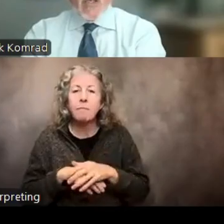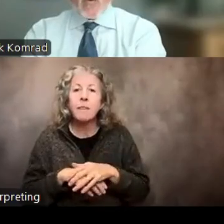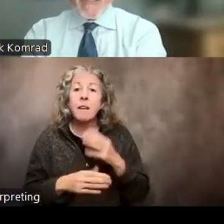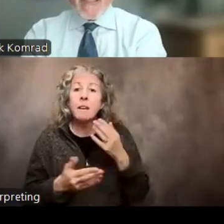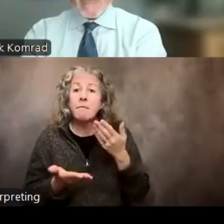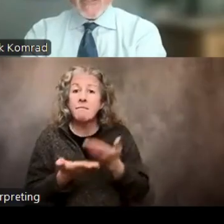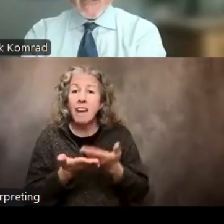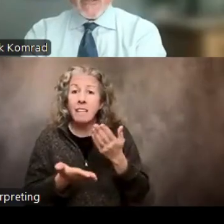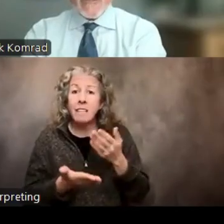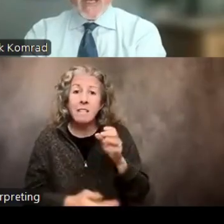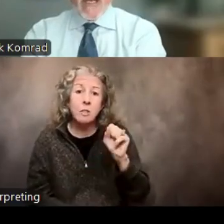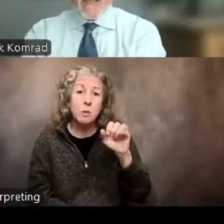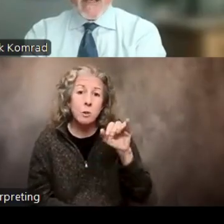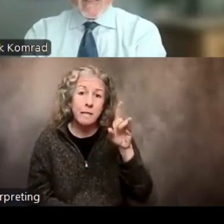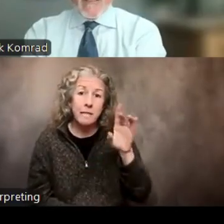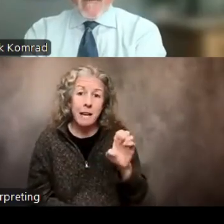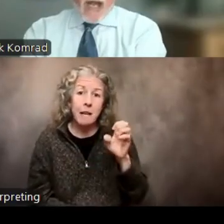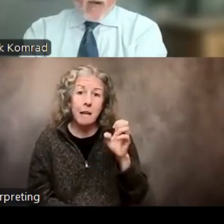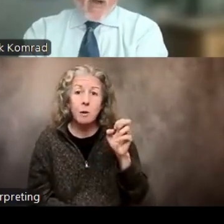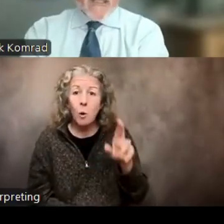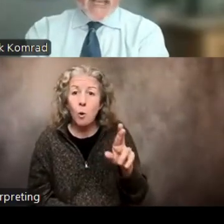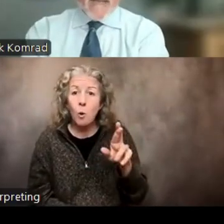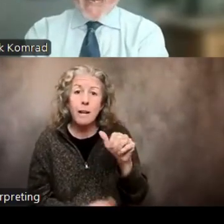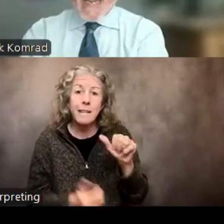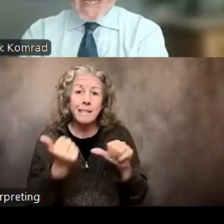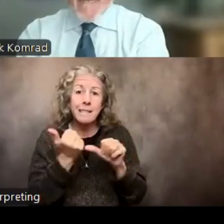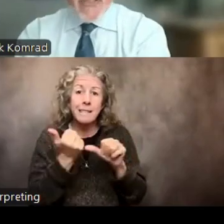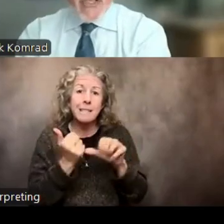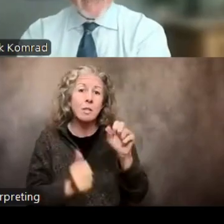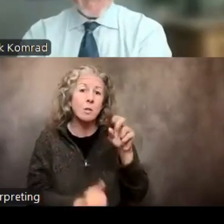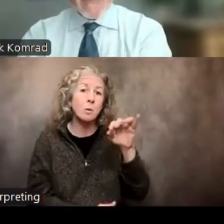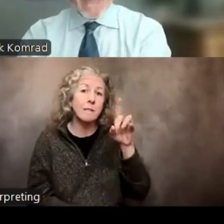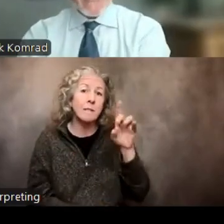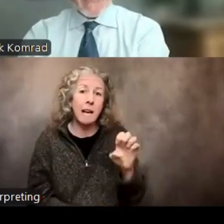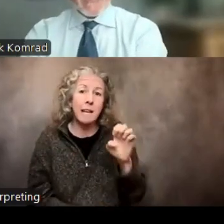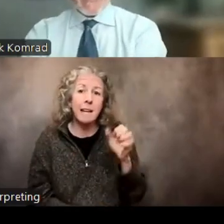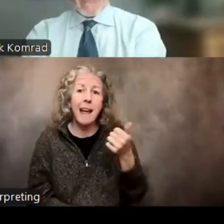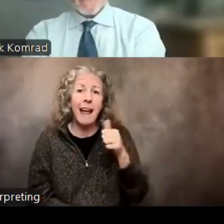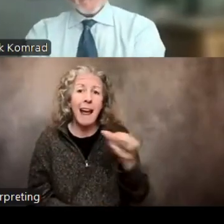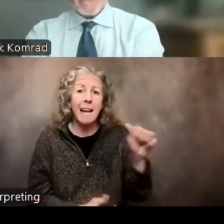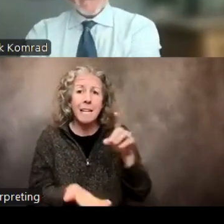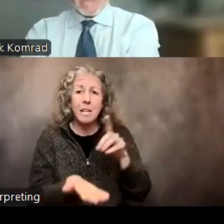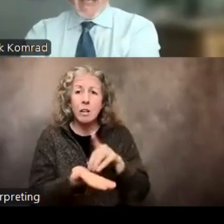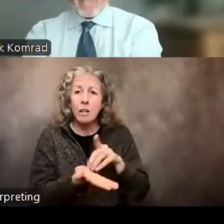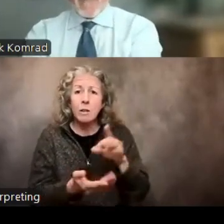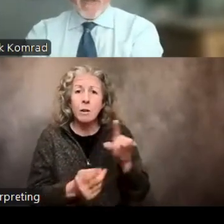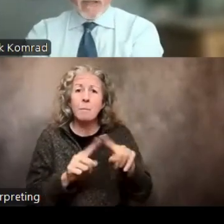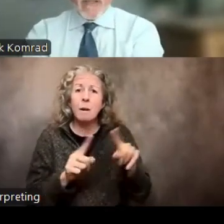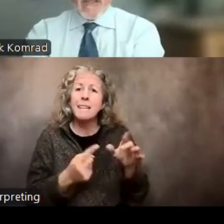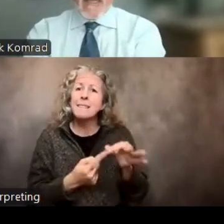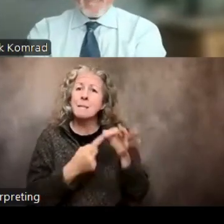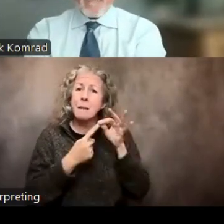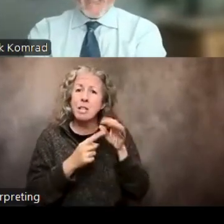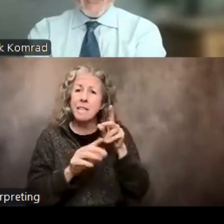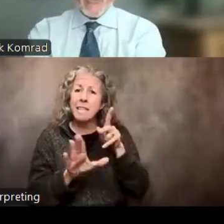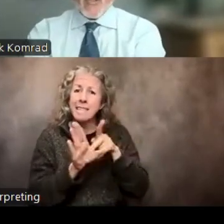or assisted suicide, I want to say, by any physician, but especially psychiatrist, is therapeutic and professional